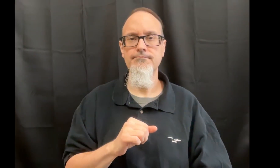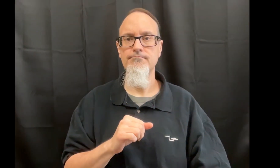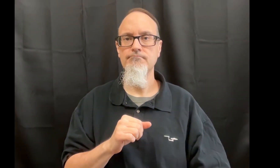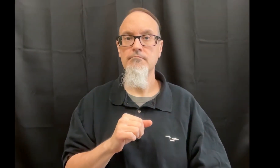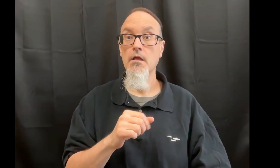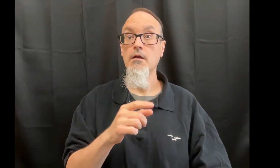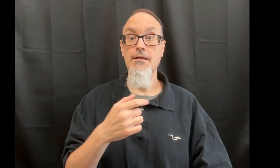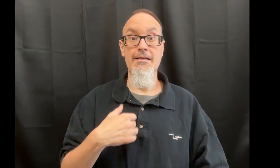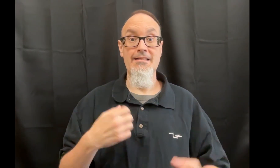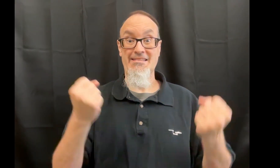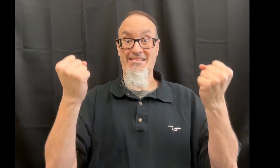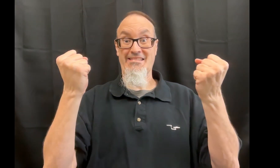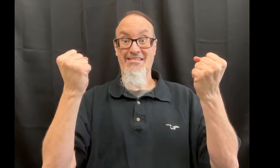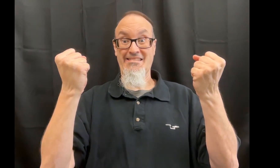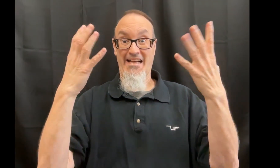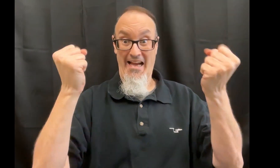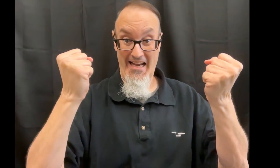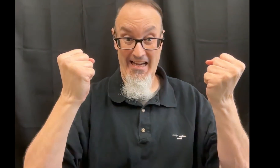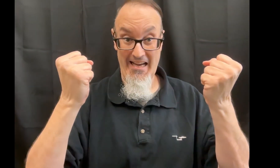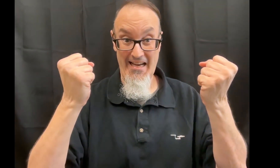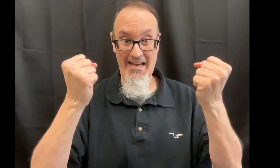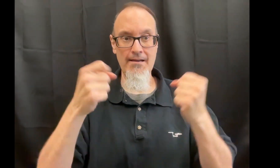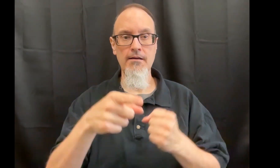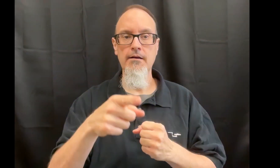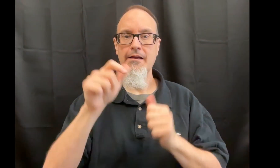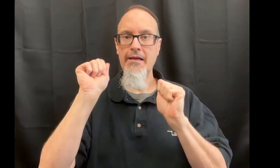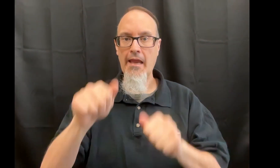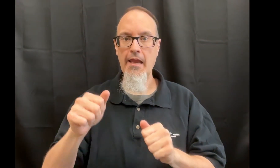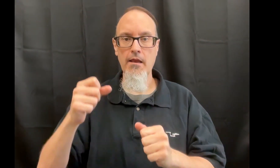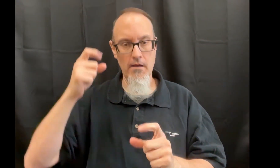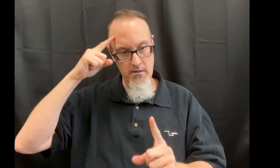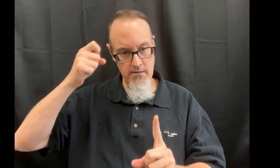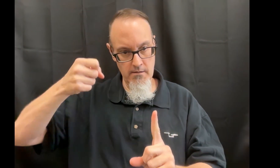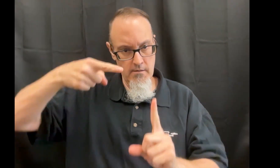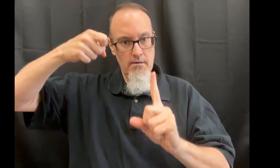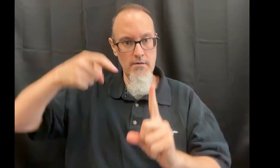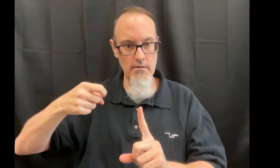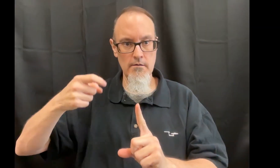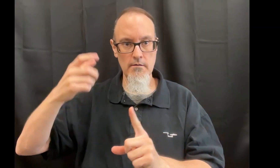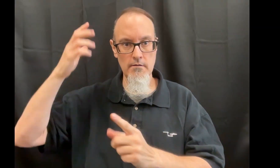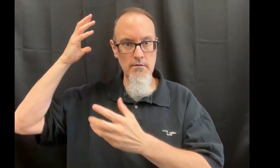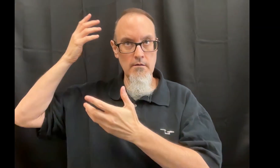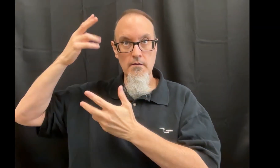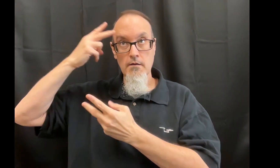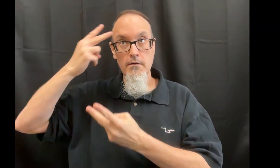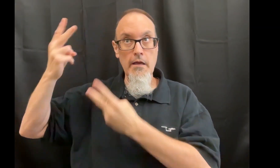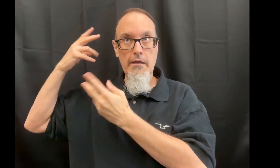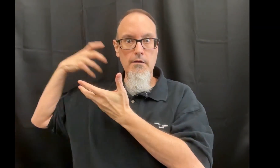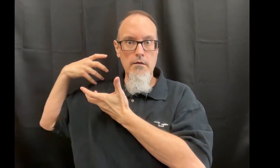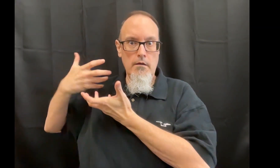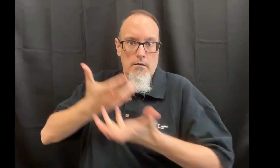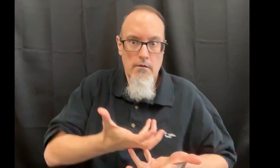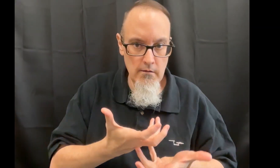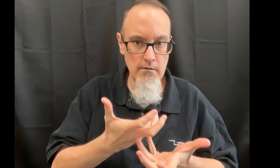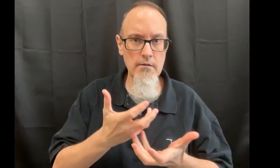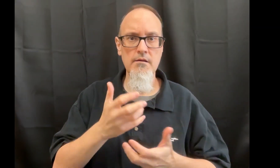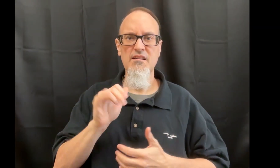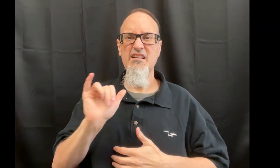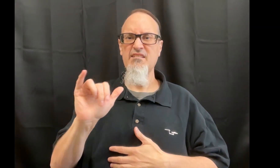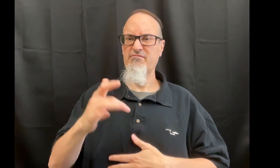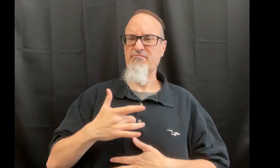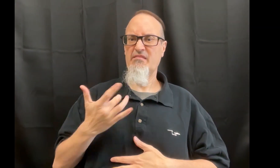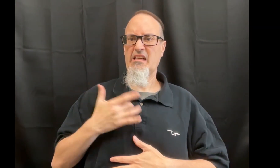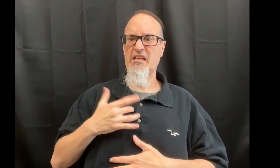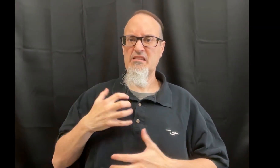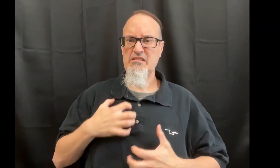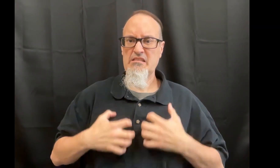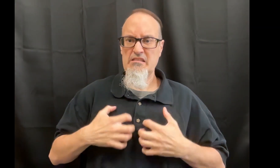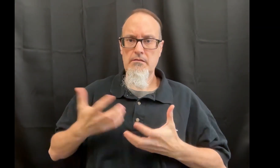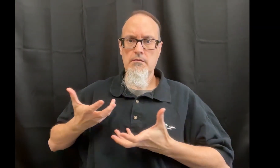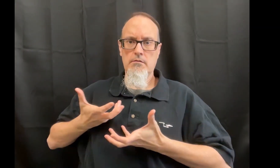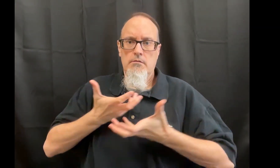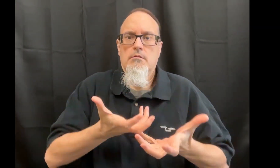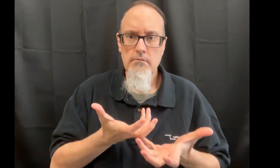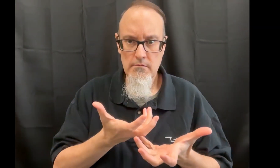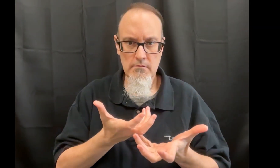The visual nature of the sign for cancer can bring back memories and feelings.